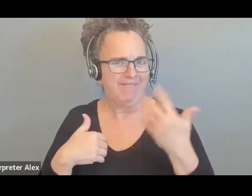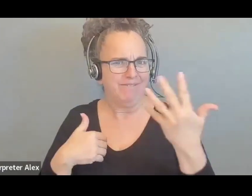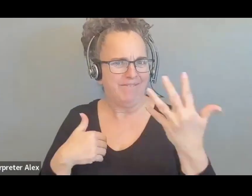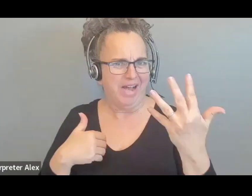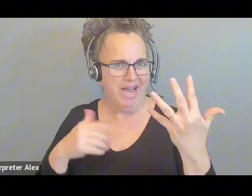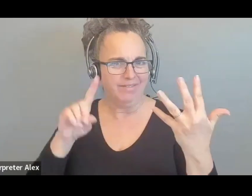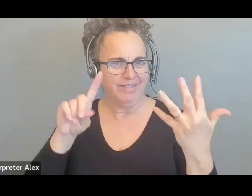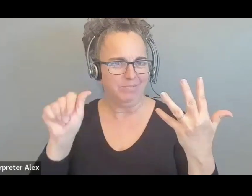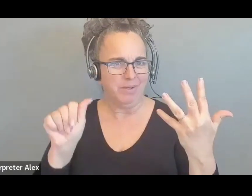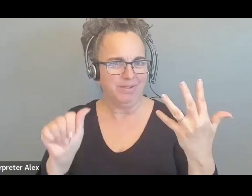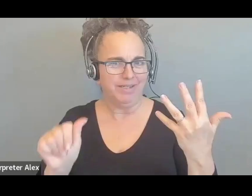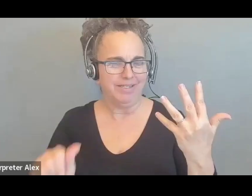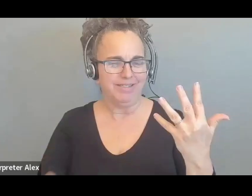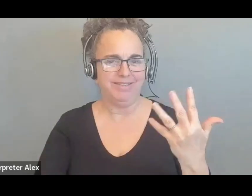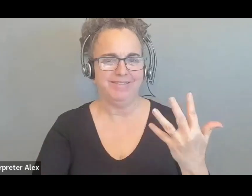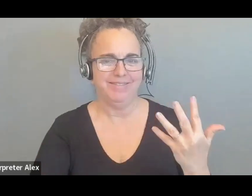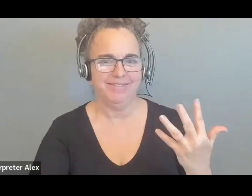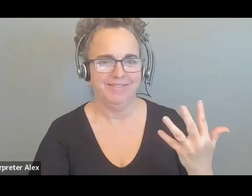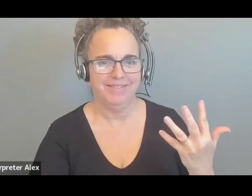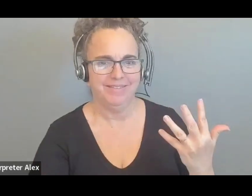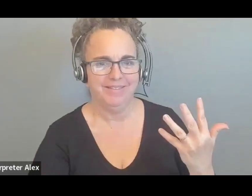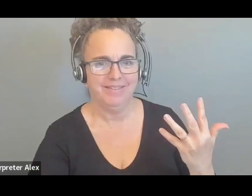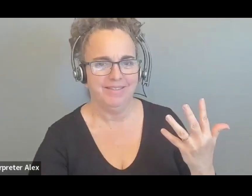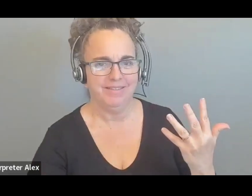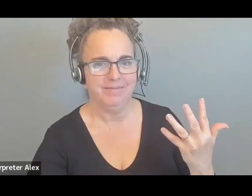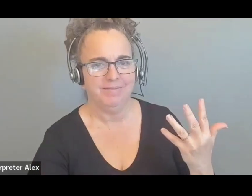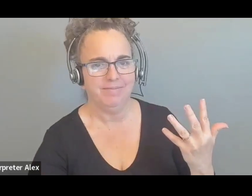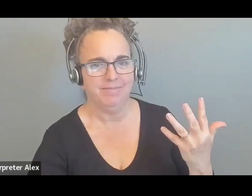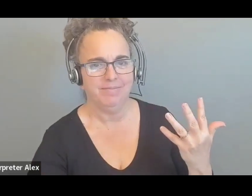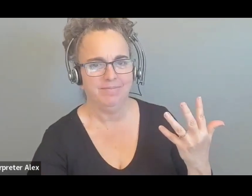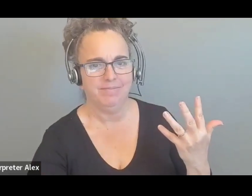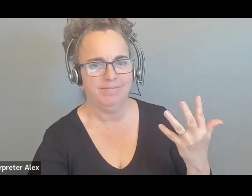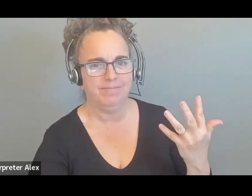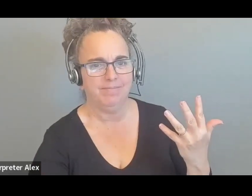that I didn't know about until I started working with 2GI